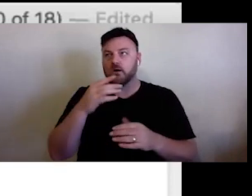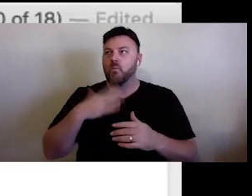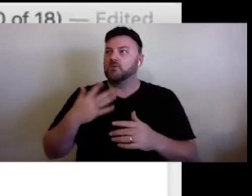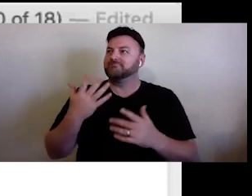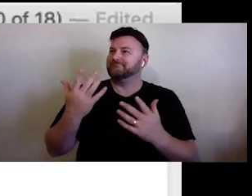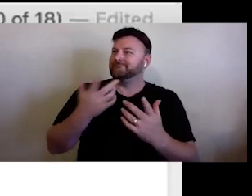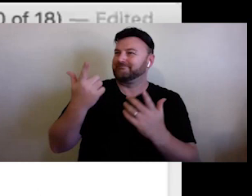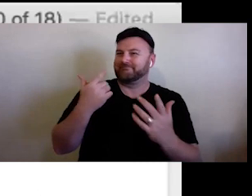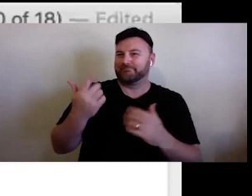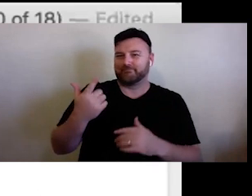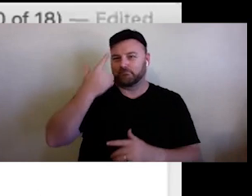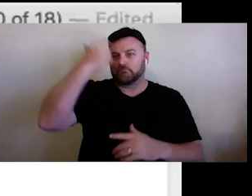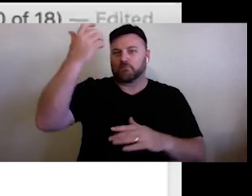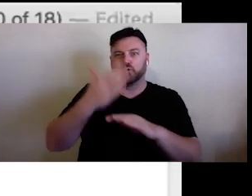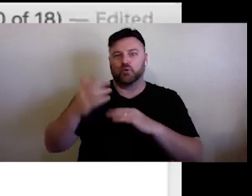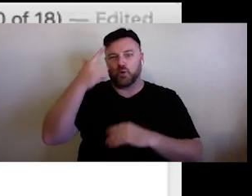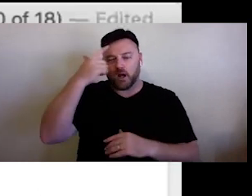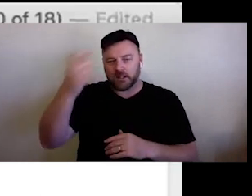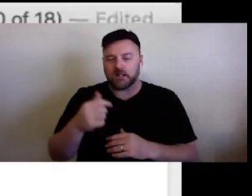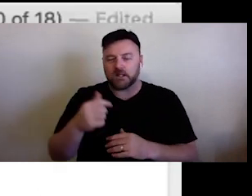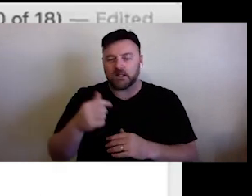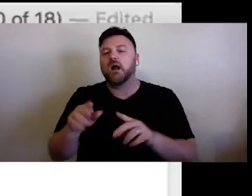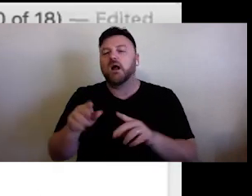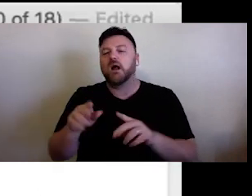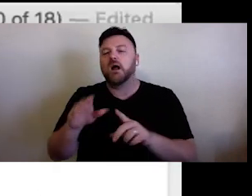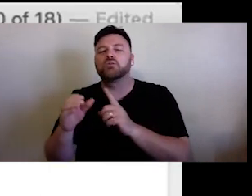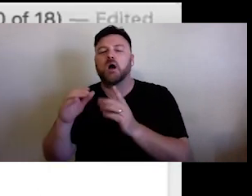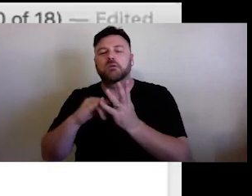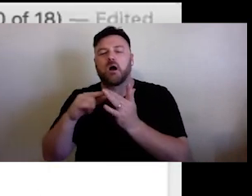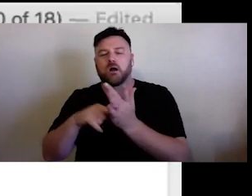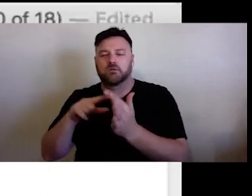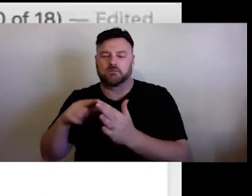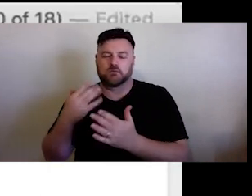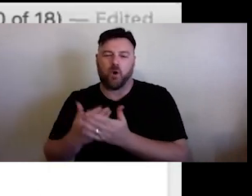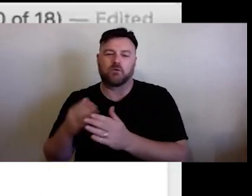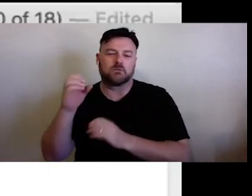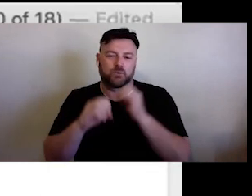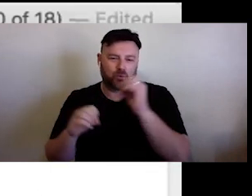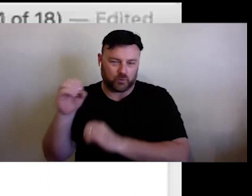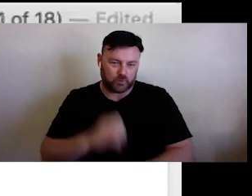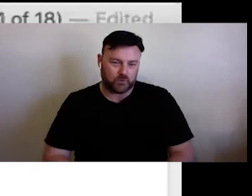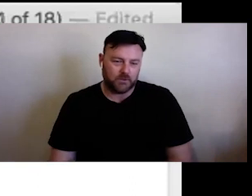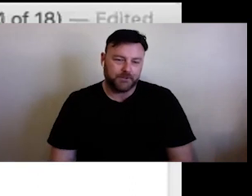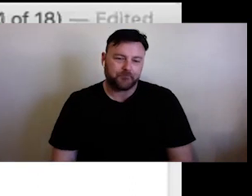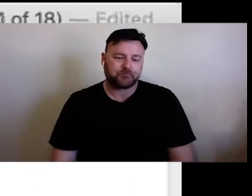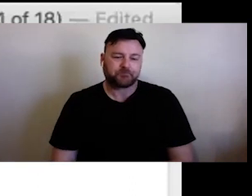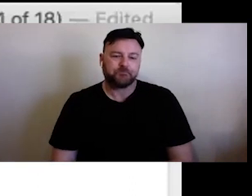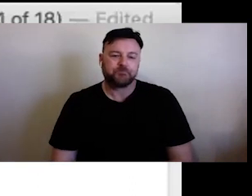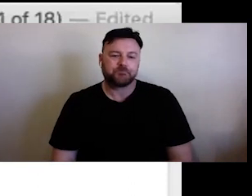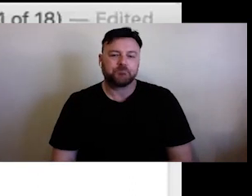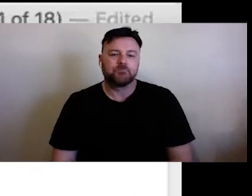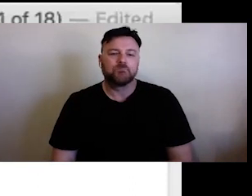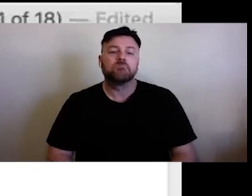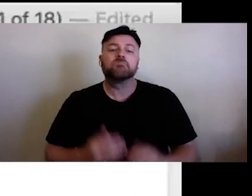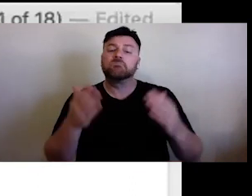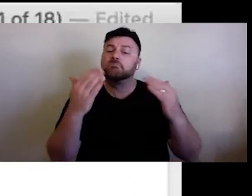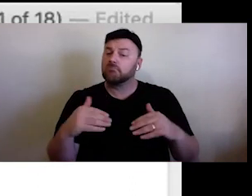content. Another example which I'll share with you is Pub Choir's Couch